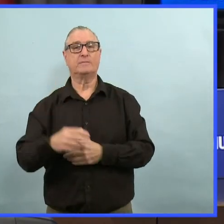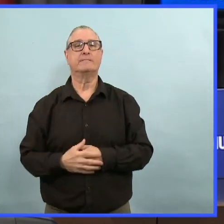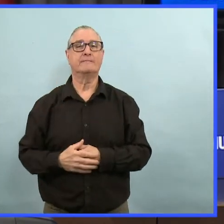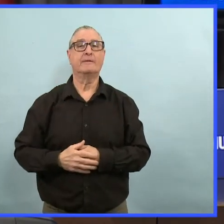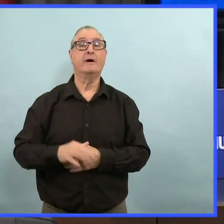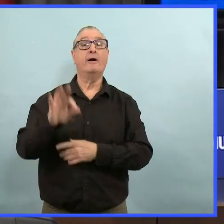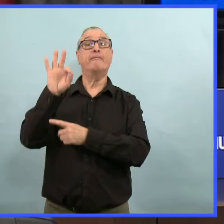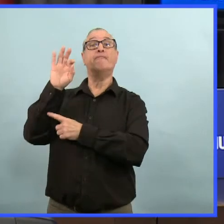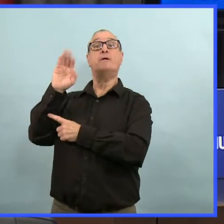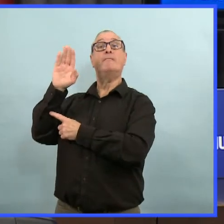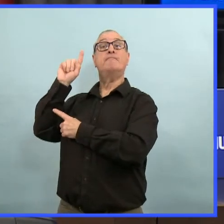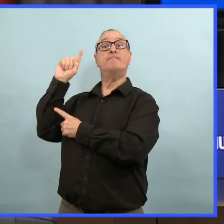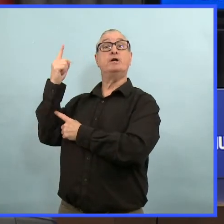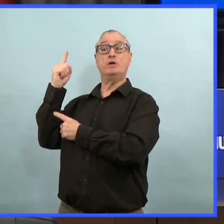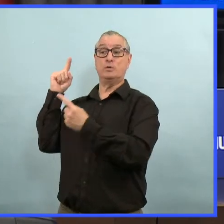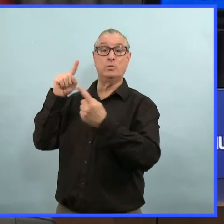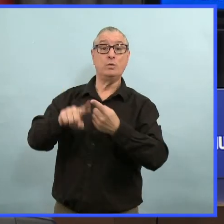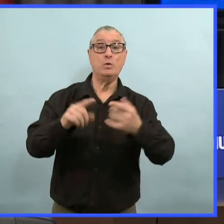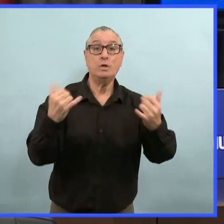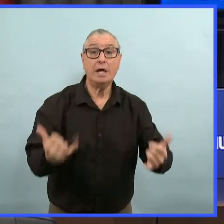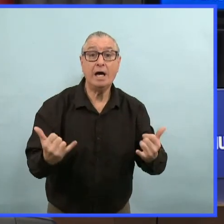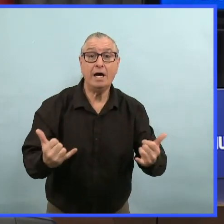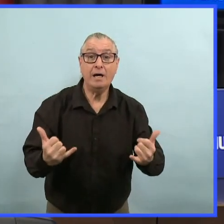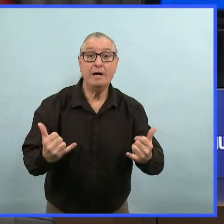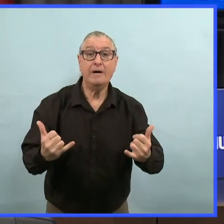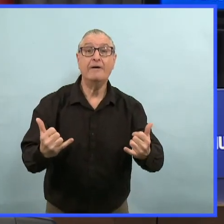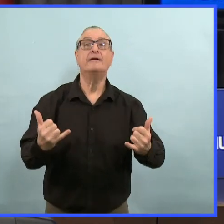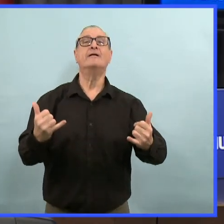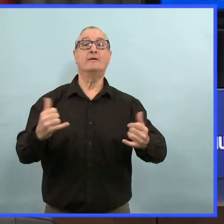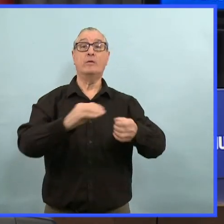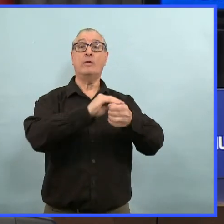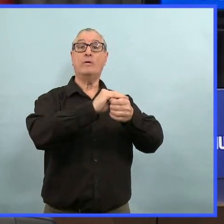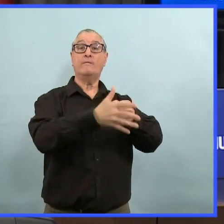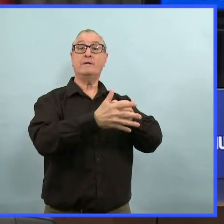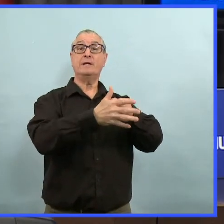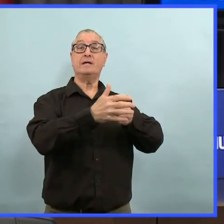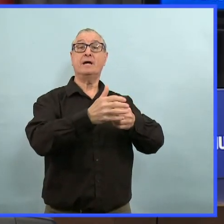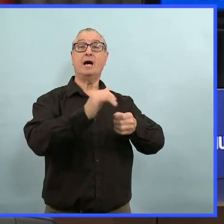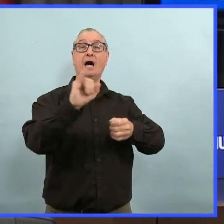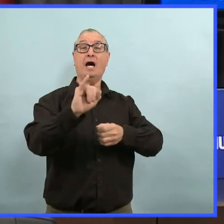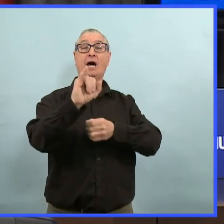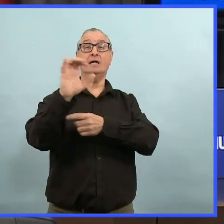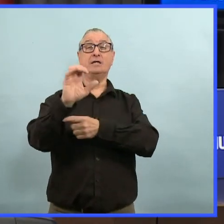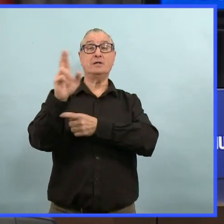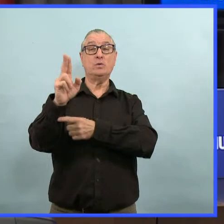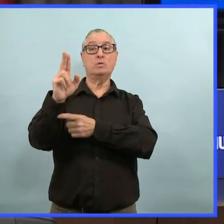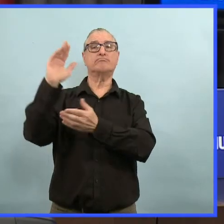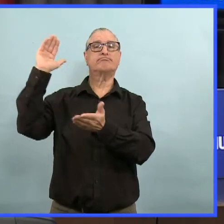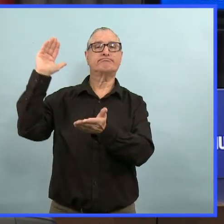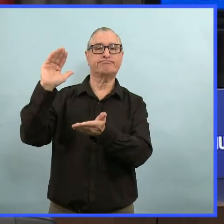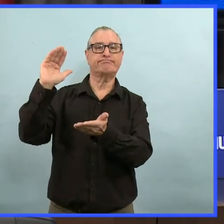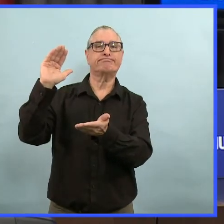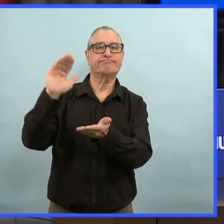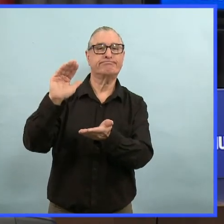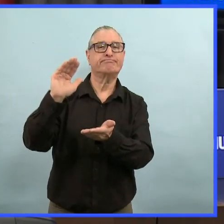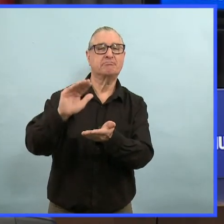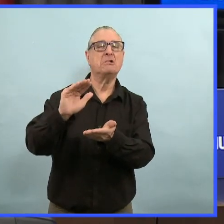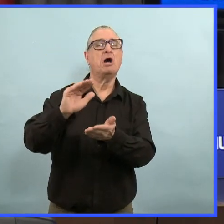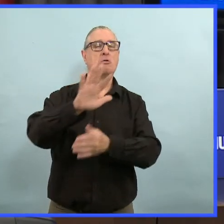in icu have improved by more than 40 percent since that time while hospitals remain busy